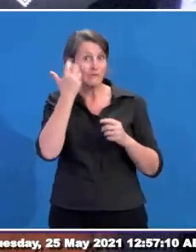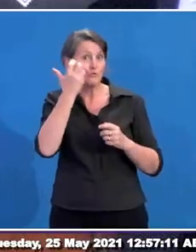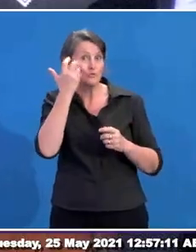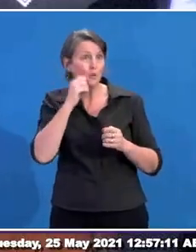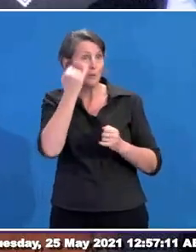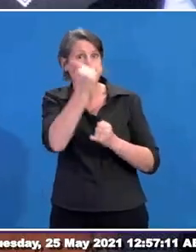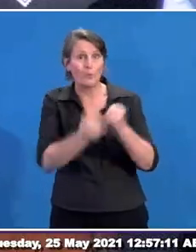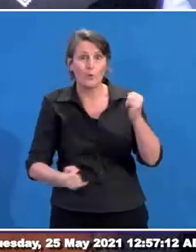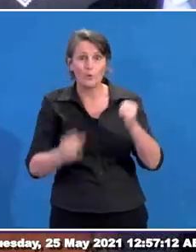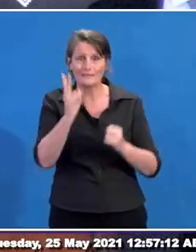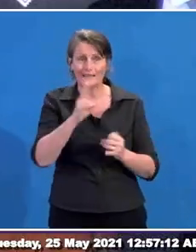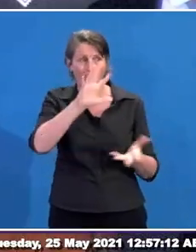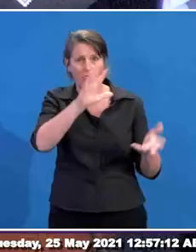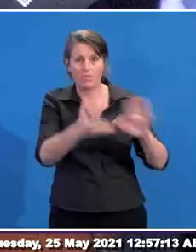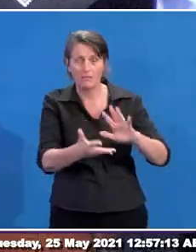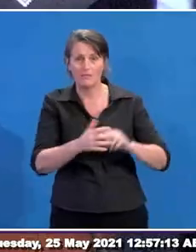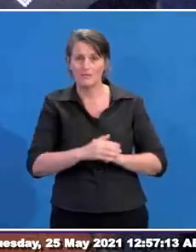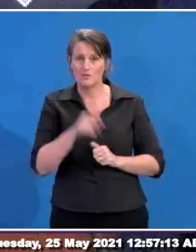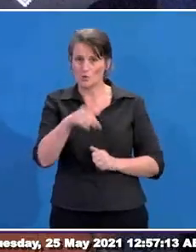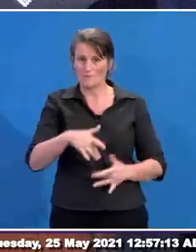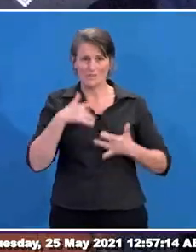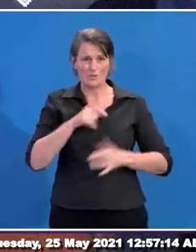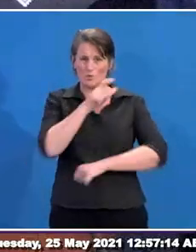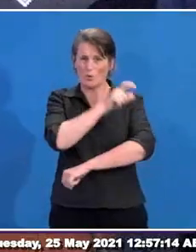confidence that there are systems in place to prevent the same kind of